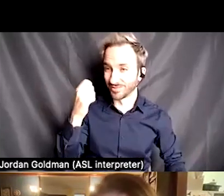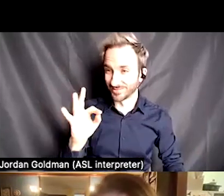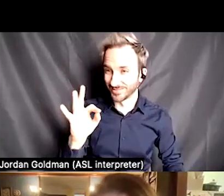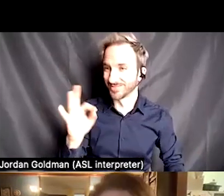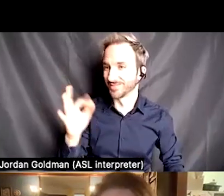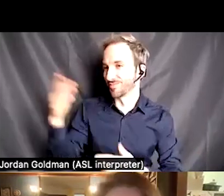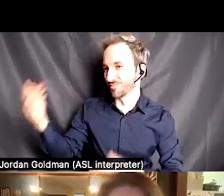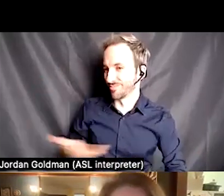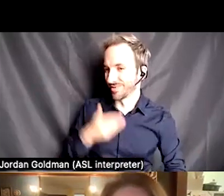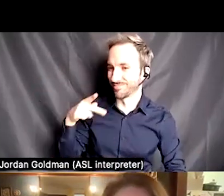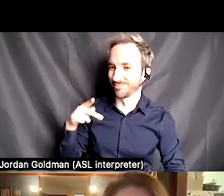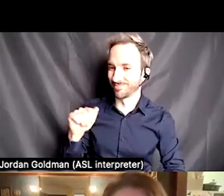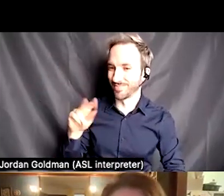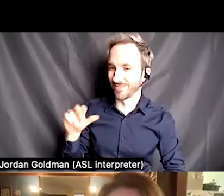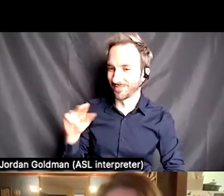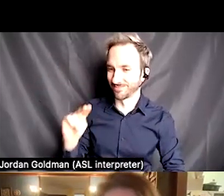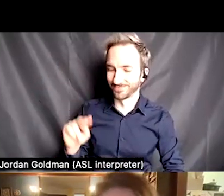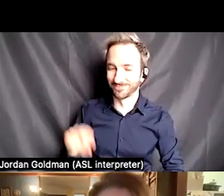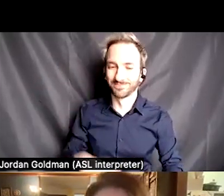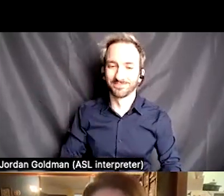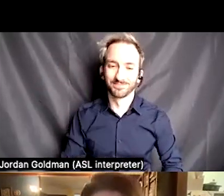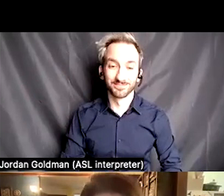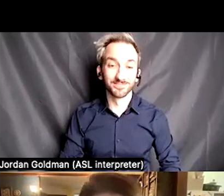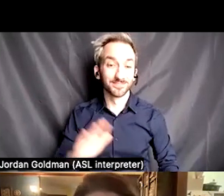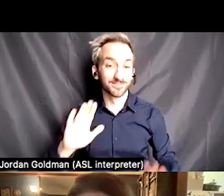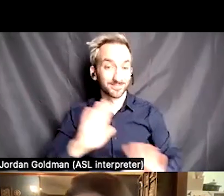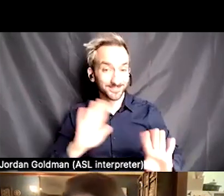Pavan: Thanks, Monique. I'm looking forward to talking about all the